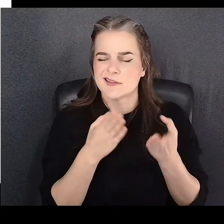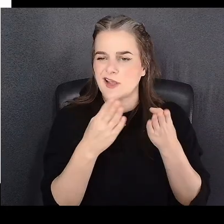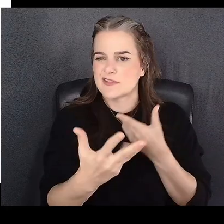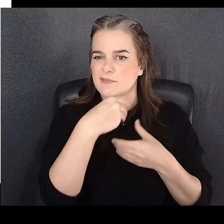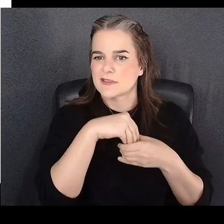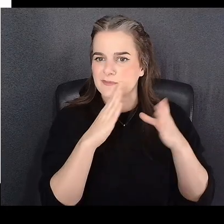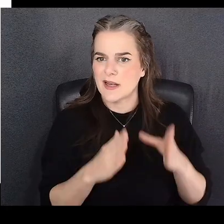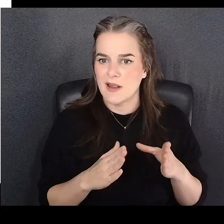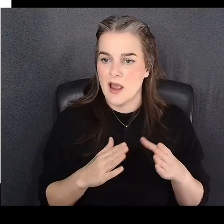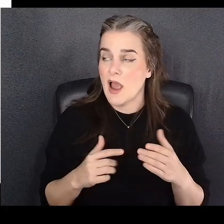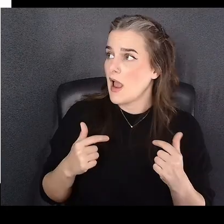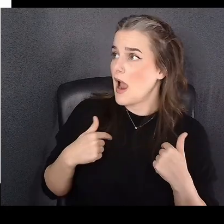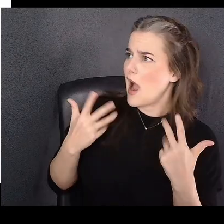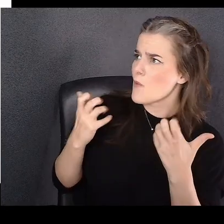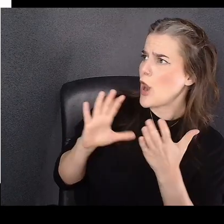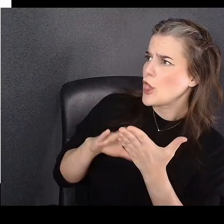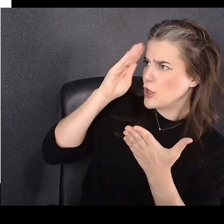want to learn something, to, I want to do adaptive gaming,